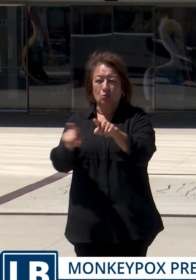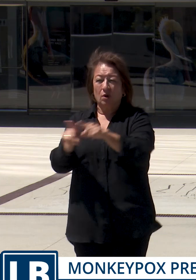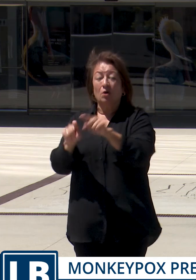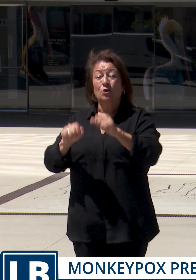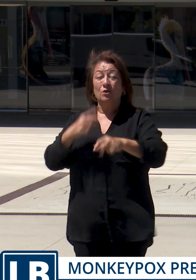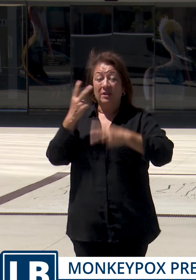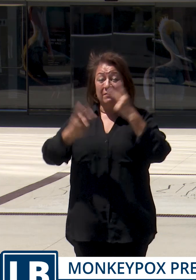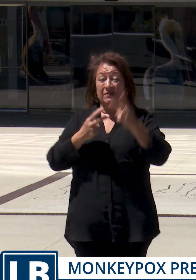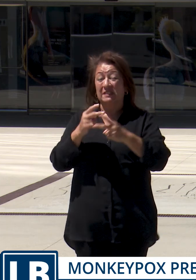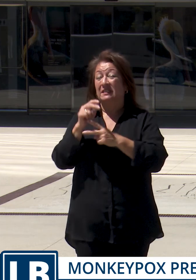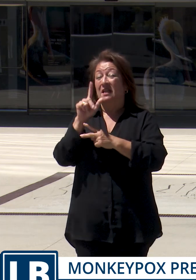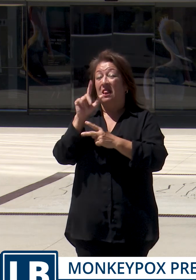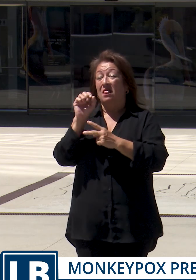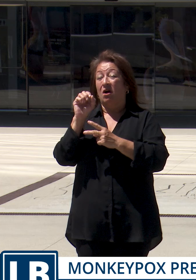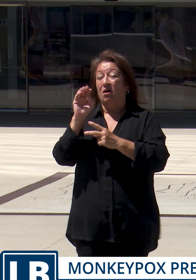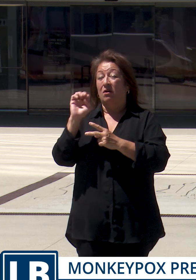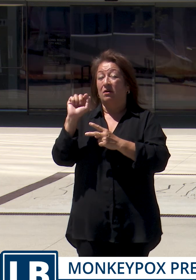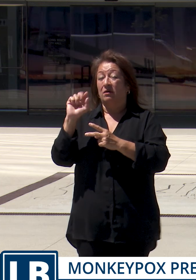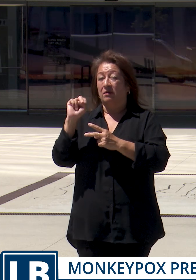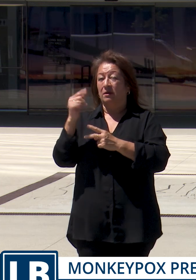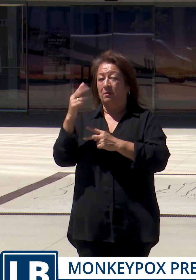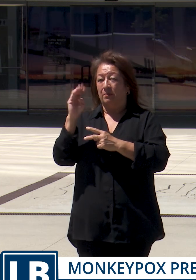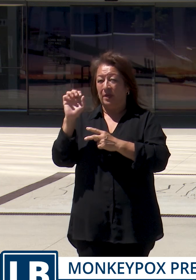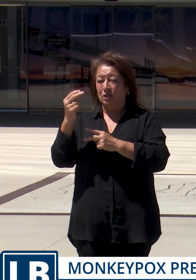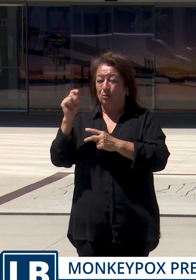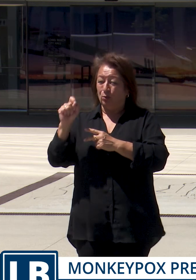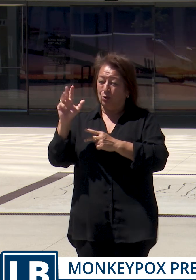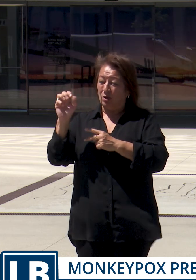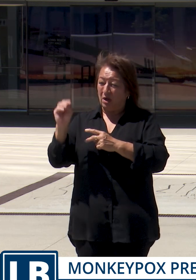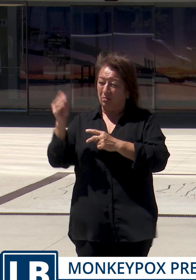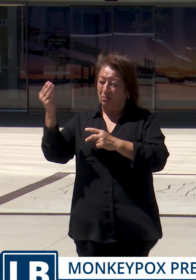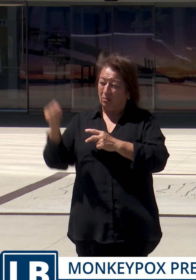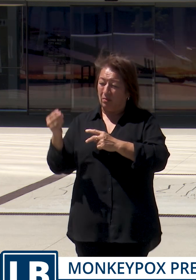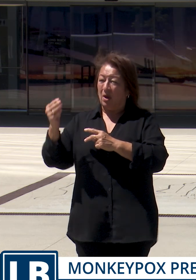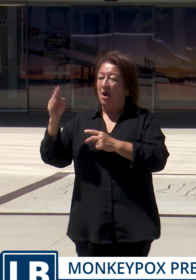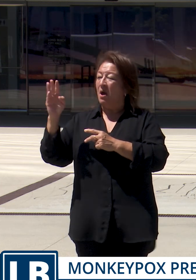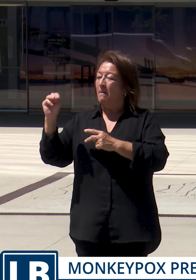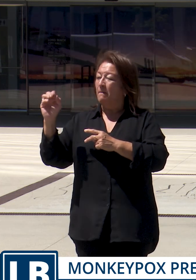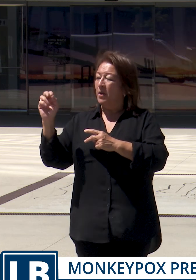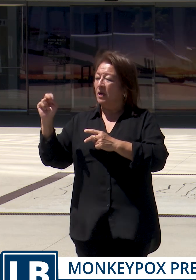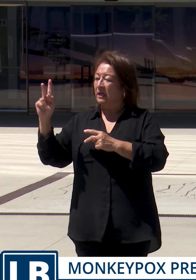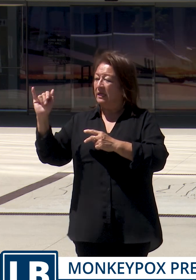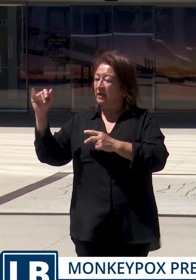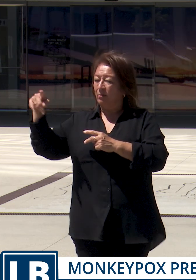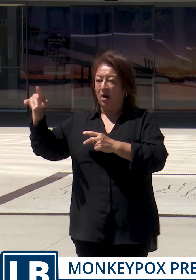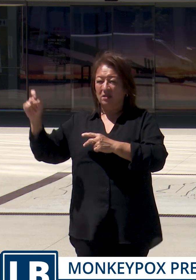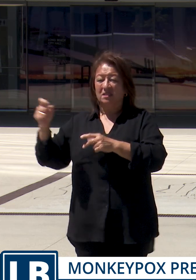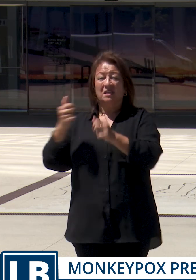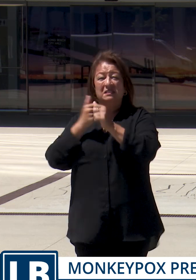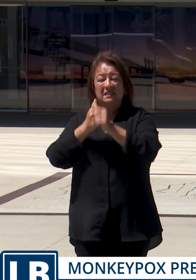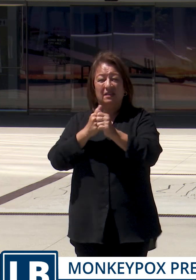long beach punto gov diagonal monkey pox is in facebook instagram and twitter gracias